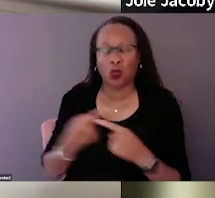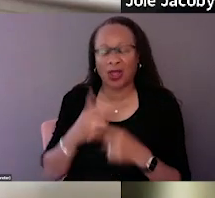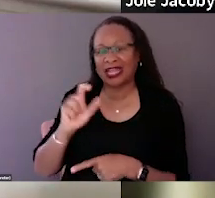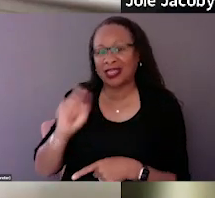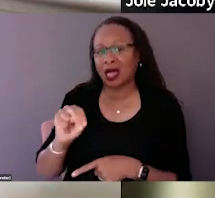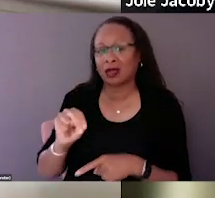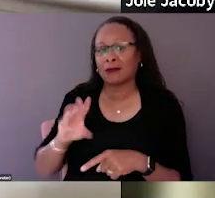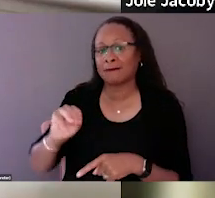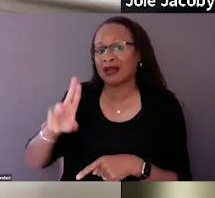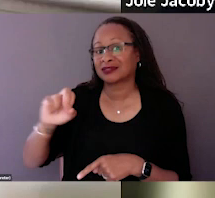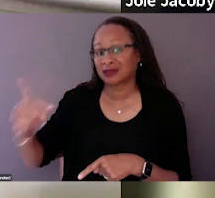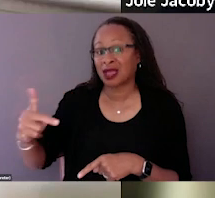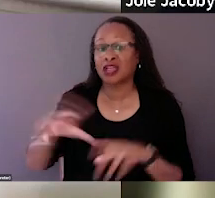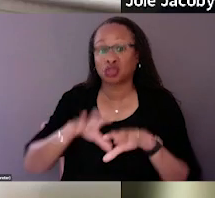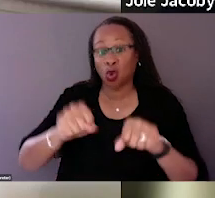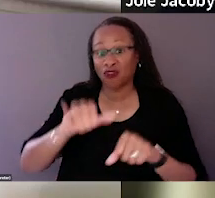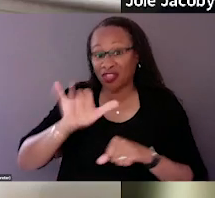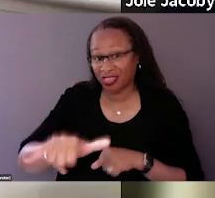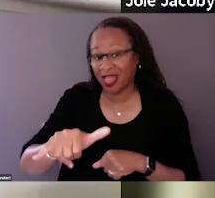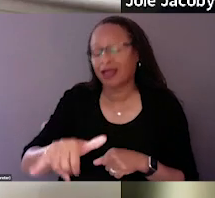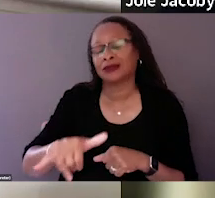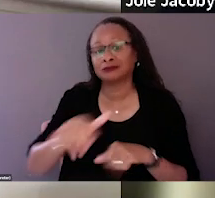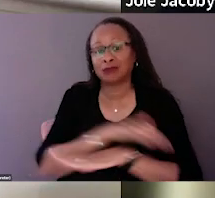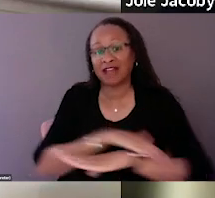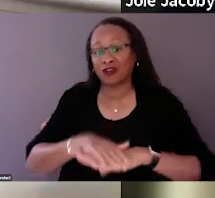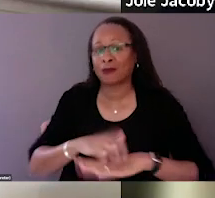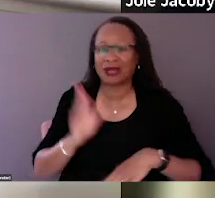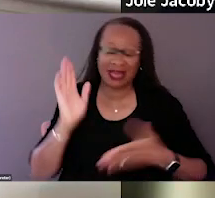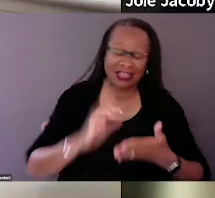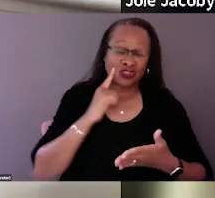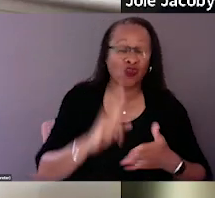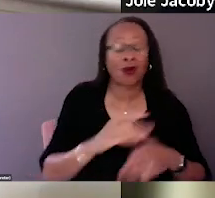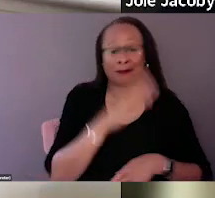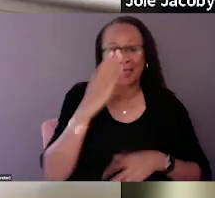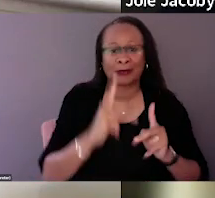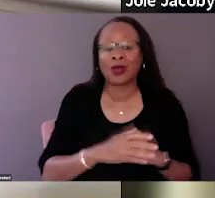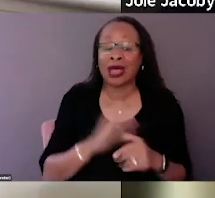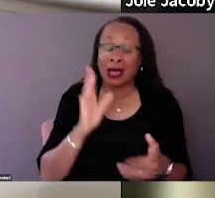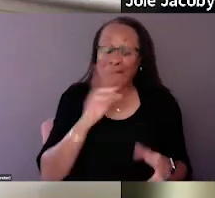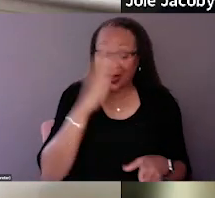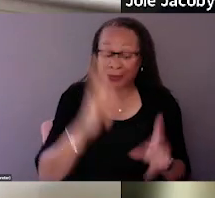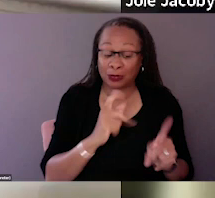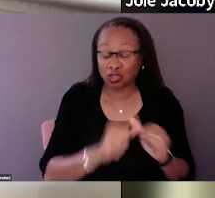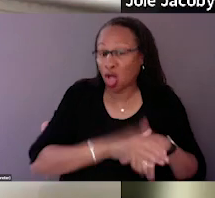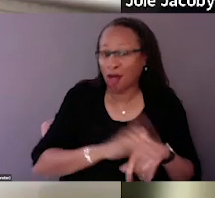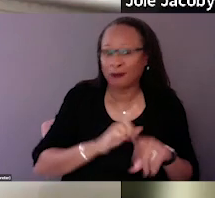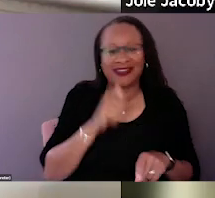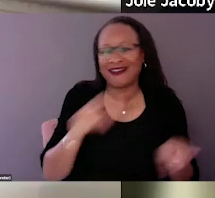However, it's less so for Black users. Black folks are still on there, they're just not as active. And so to your point where it's like